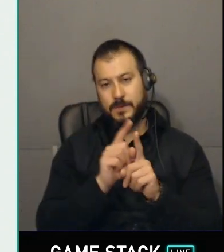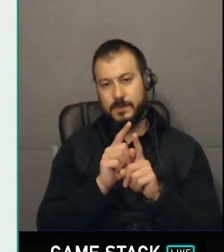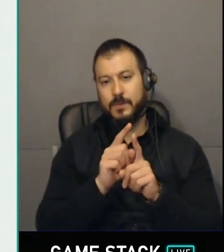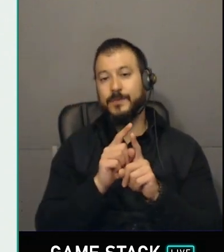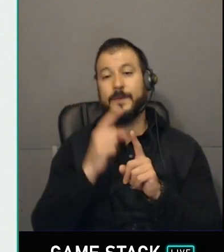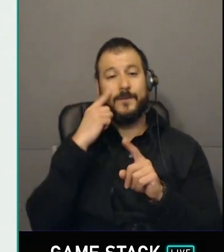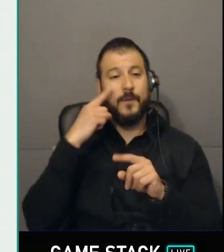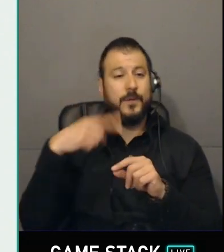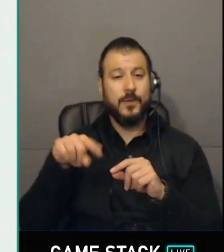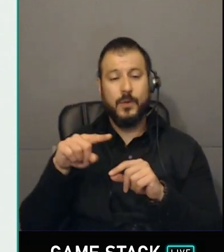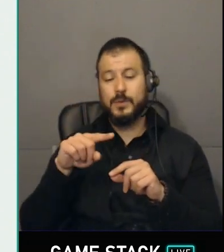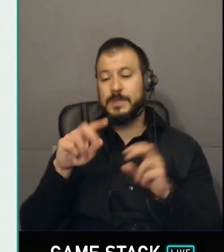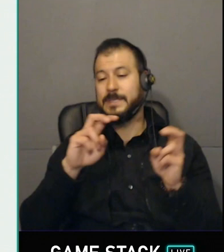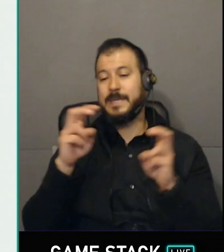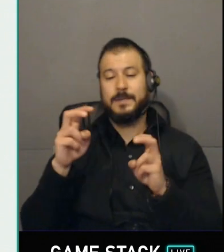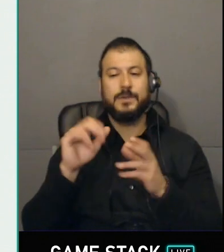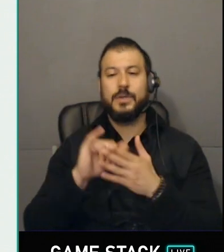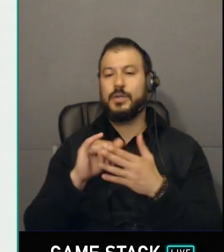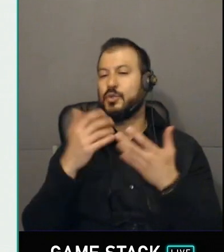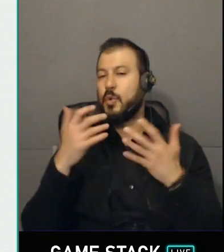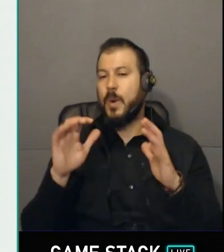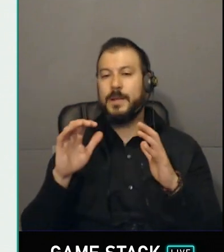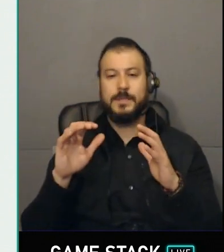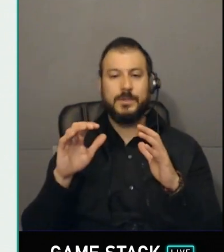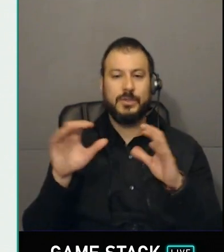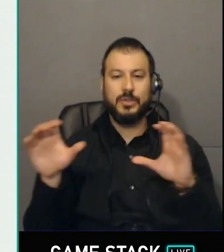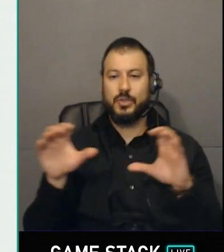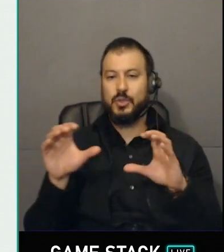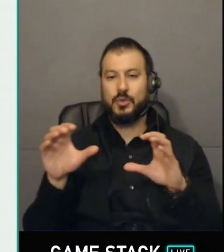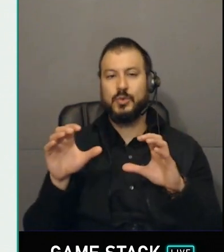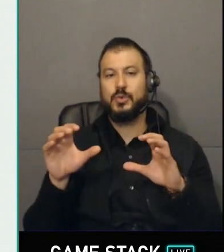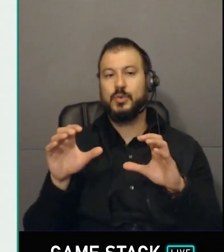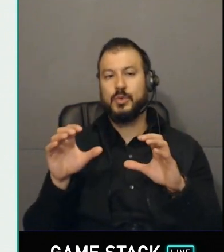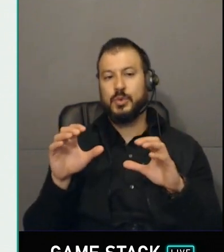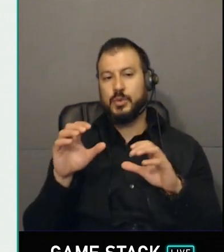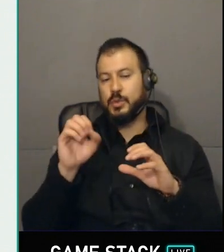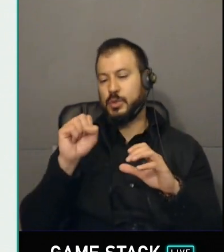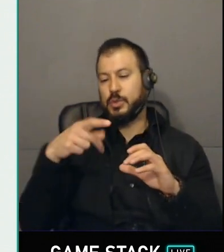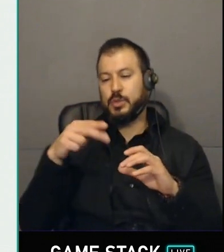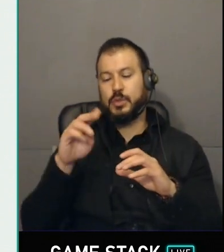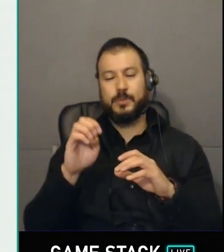don't want to do bespoke visualization for their engines, ways